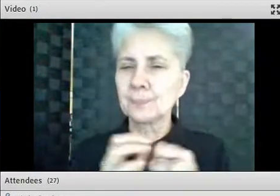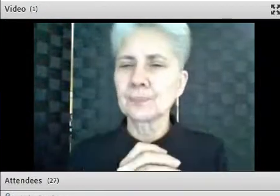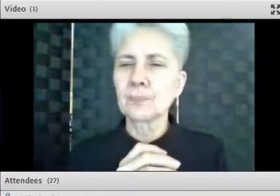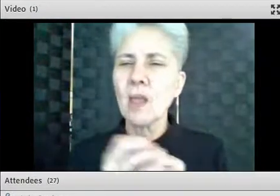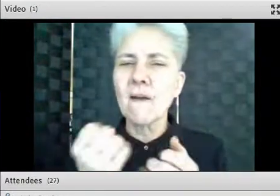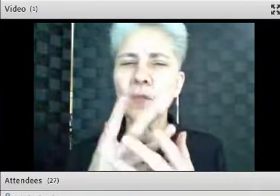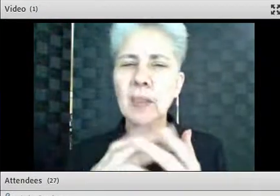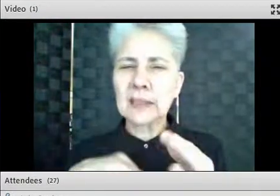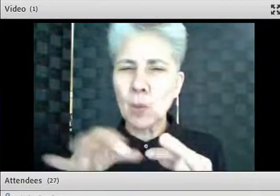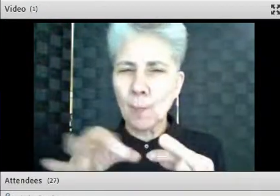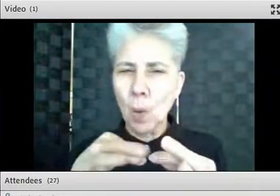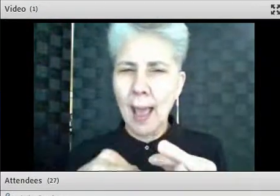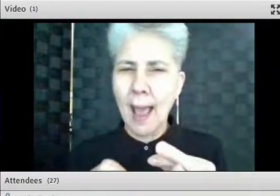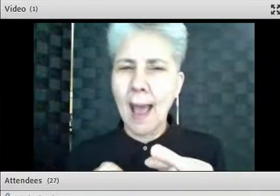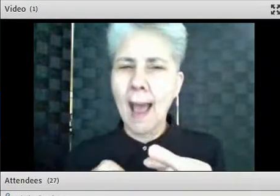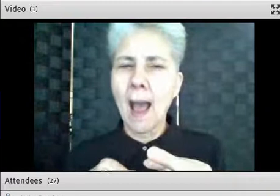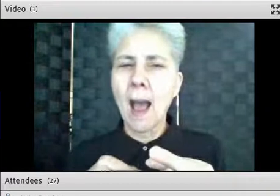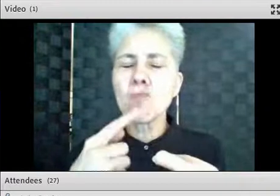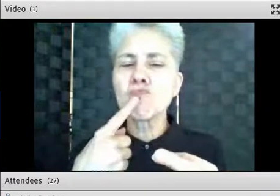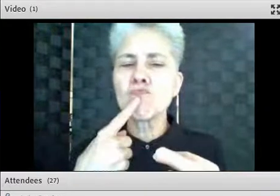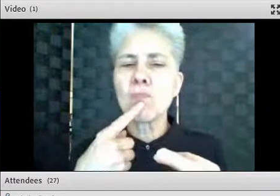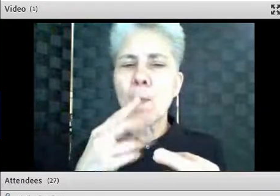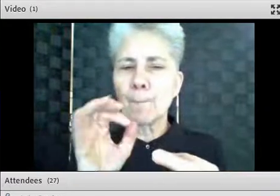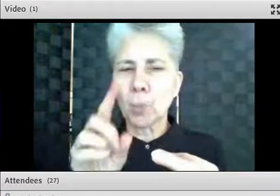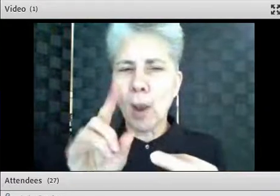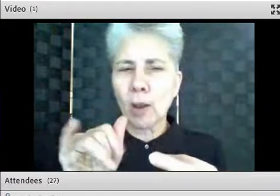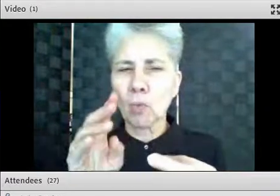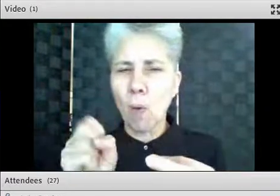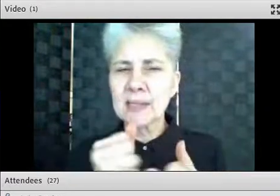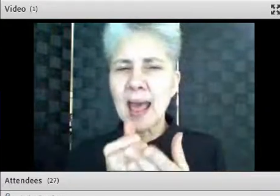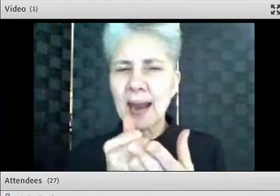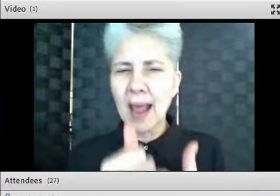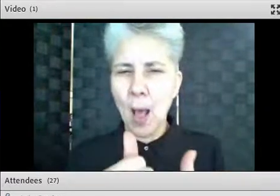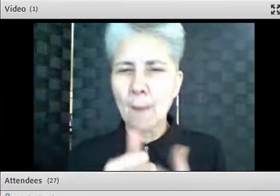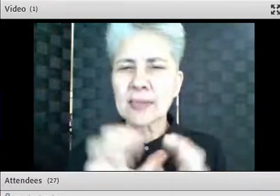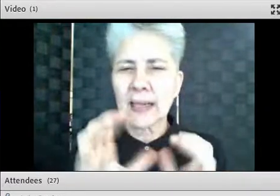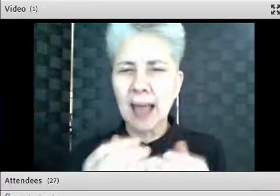A few things to point out are the bread crumbs, which are really handy in Classification Web